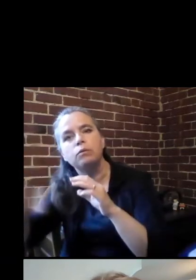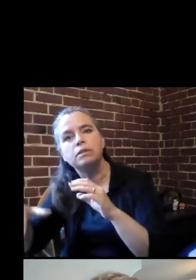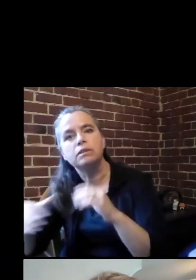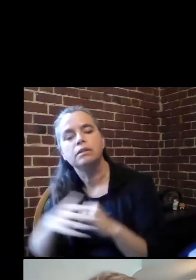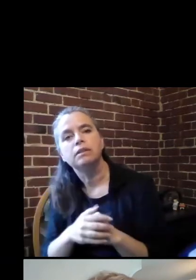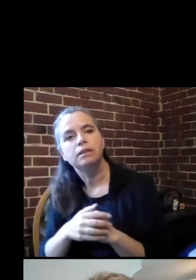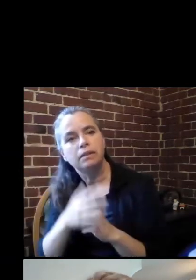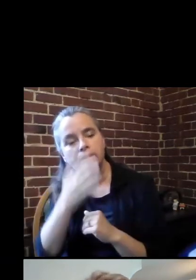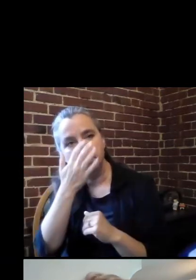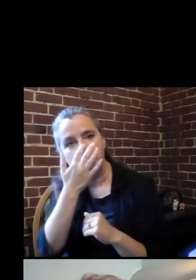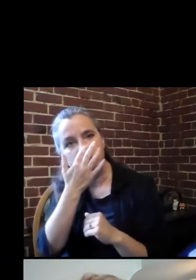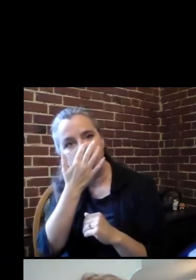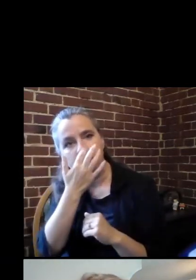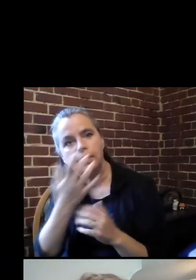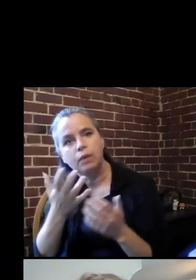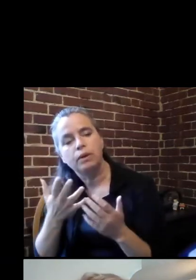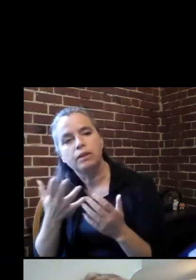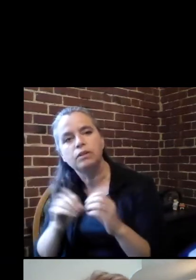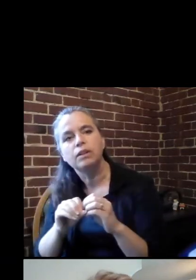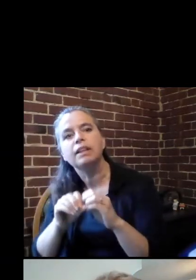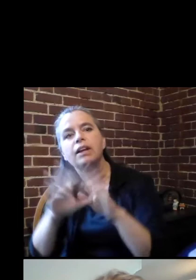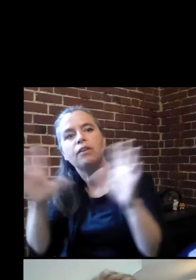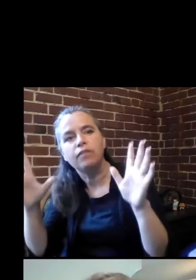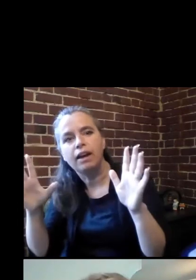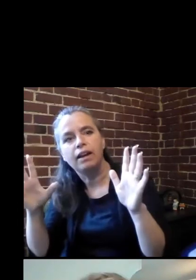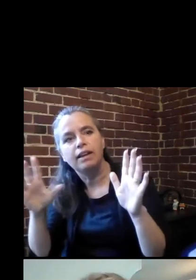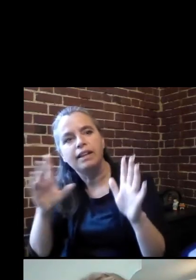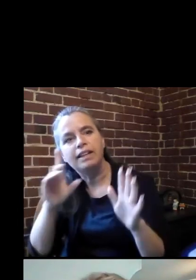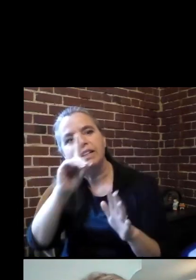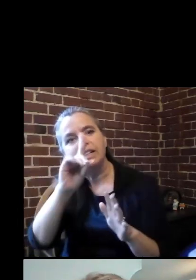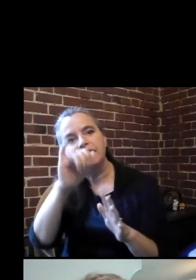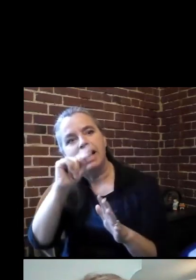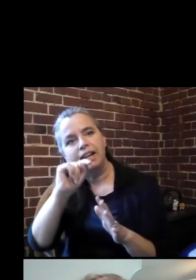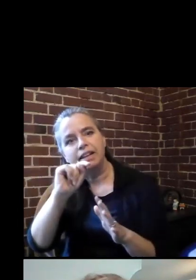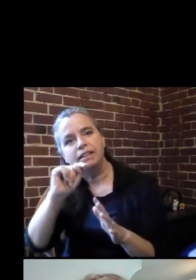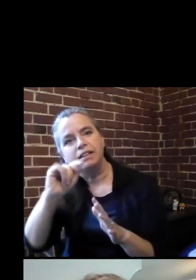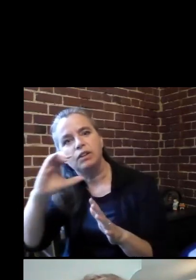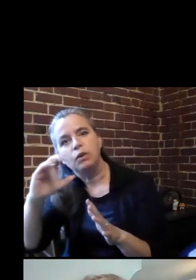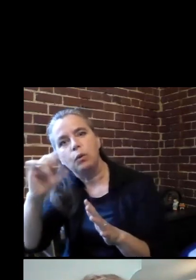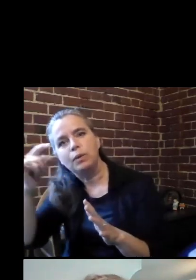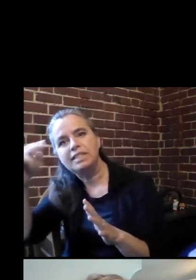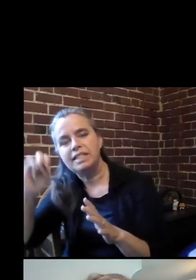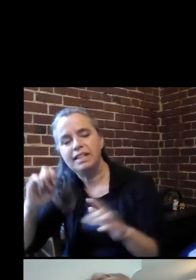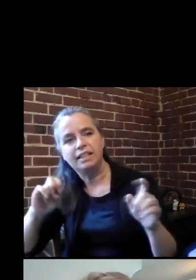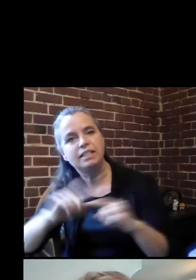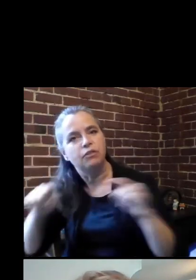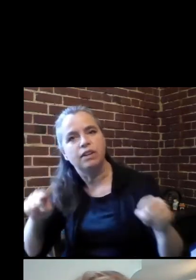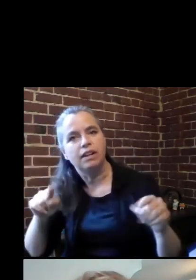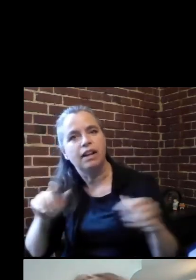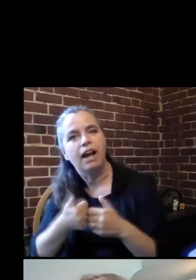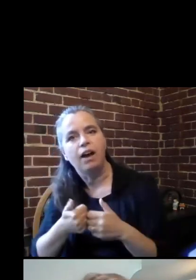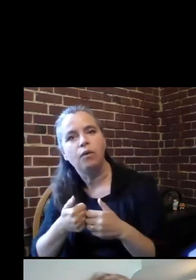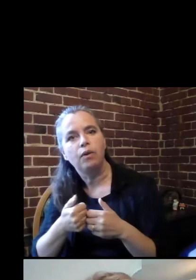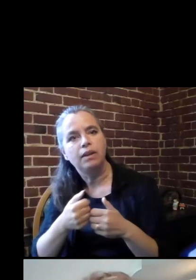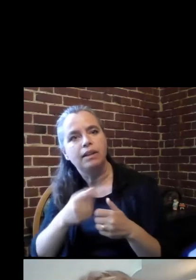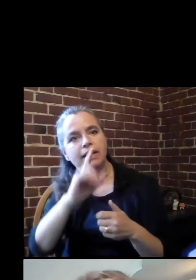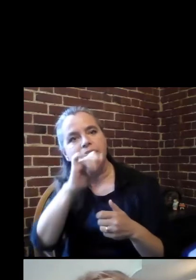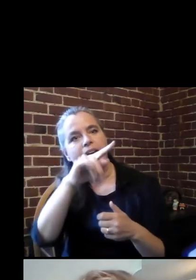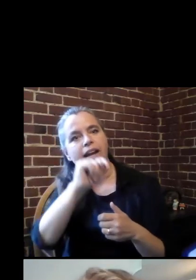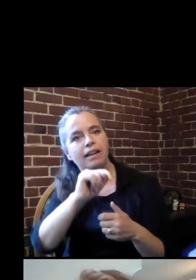Now I want to clarify the difference between diet and cuisine. So diet are items or species that people ate. We know they were eating grapes. Okay.